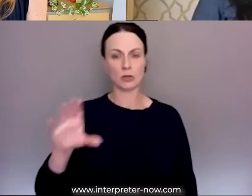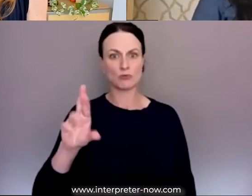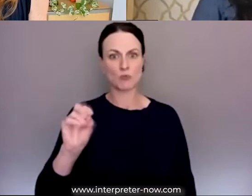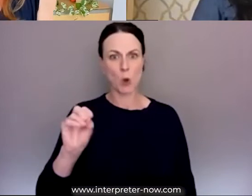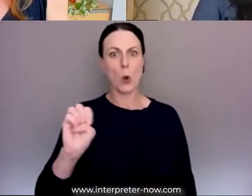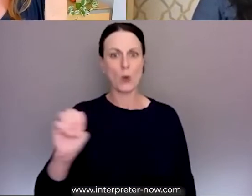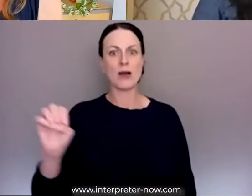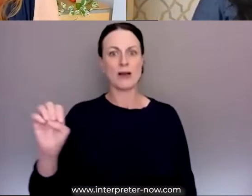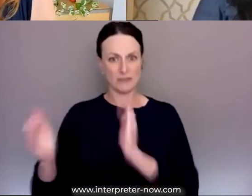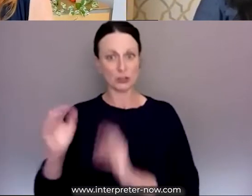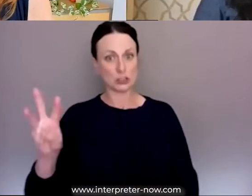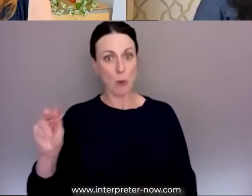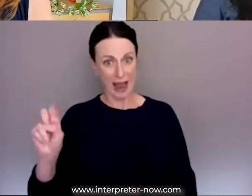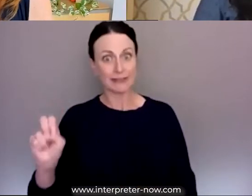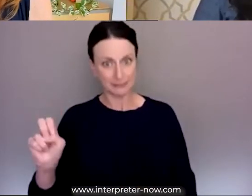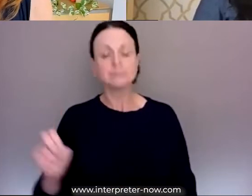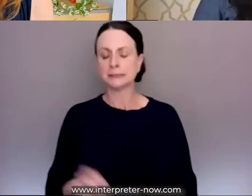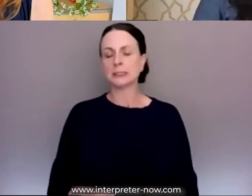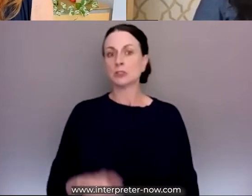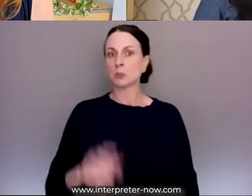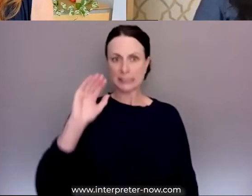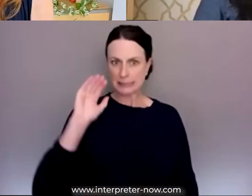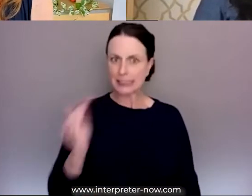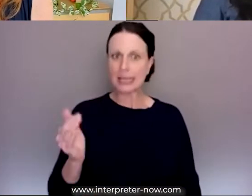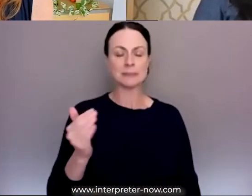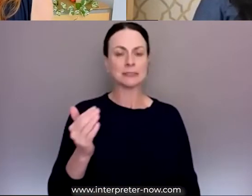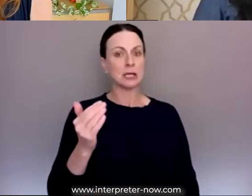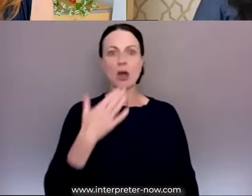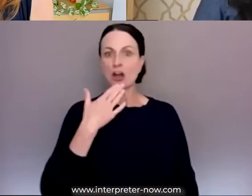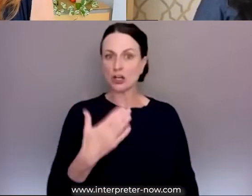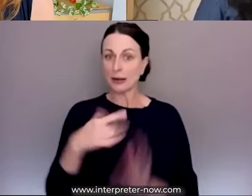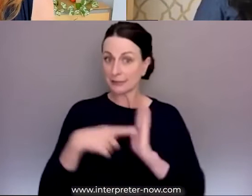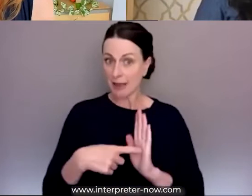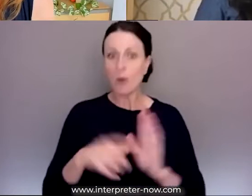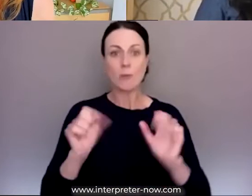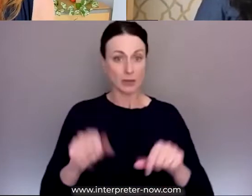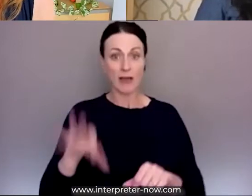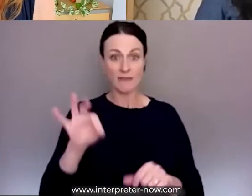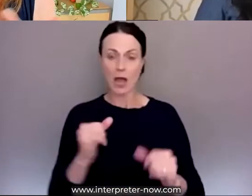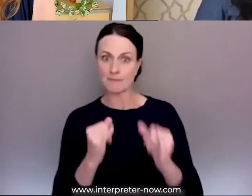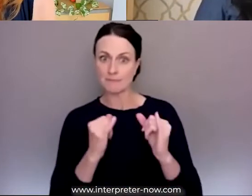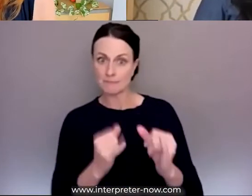It's seems like a very good example of where we can find common ground and perhaps pass